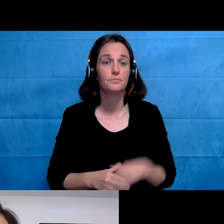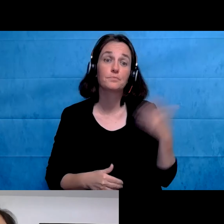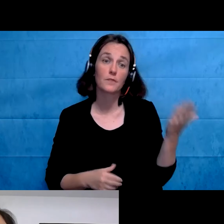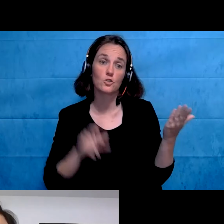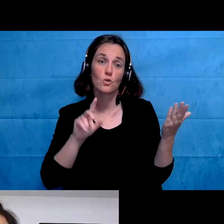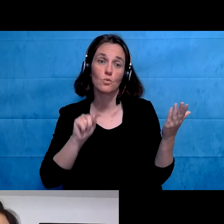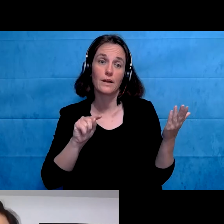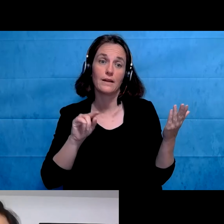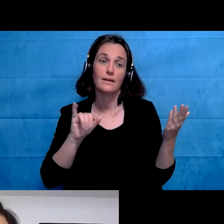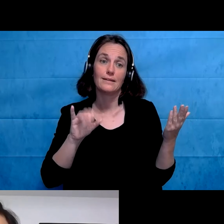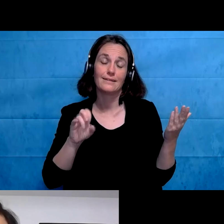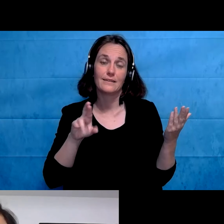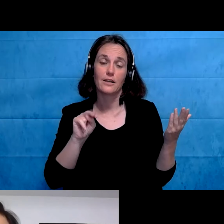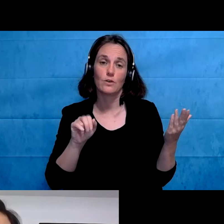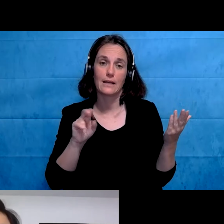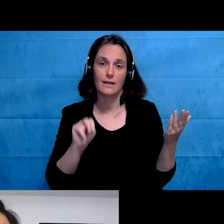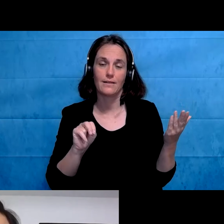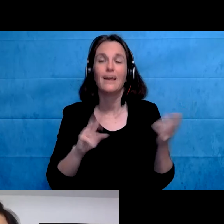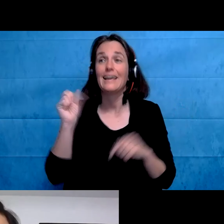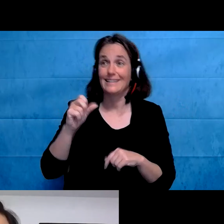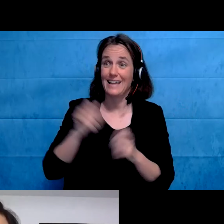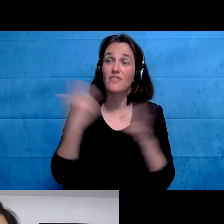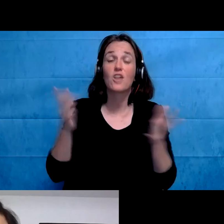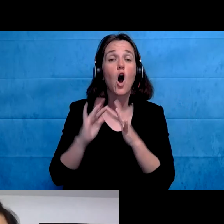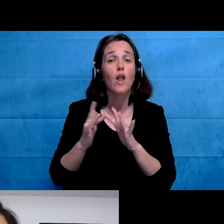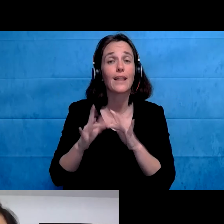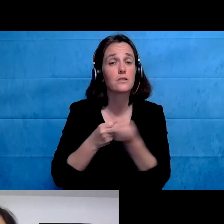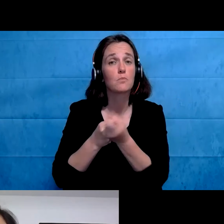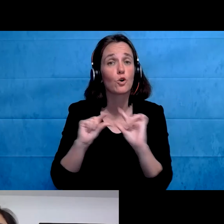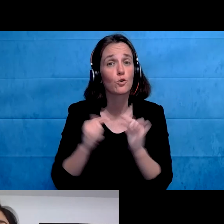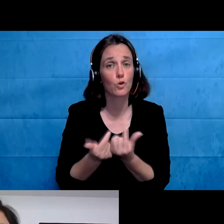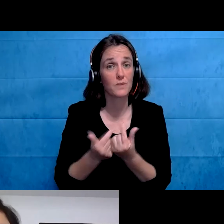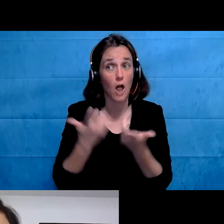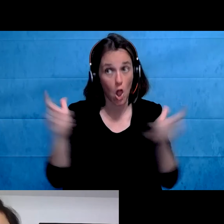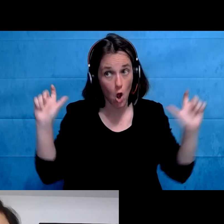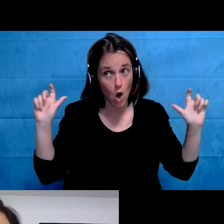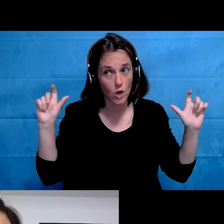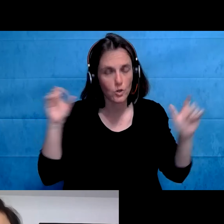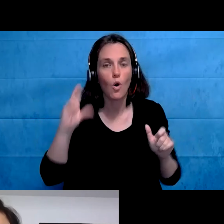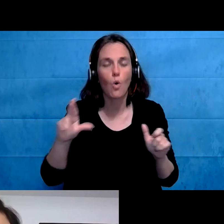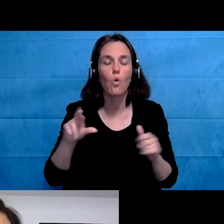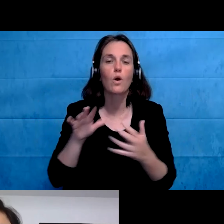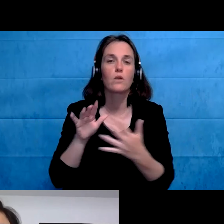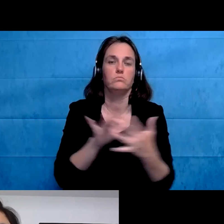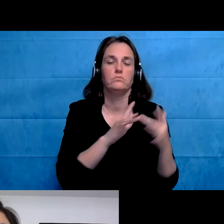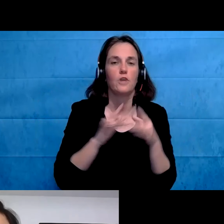was those online support groups. They're actually quite large and there are regional ones. So you could directly reach out to those online support groups